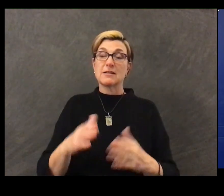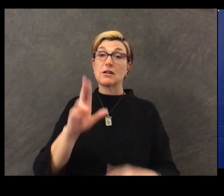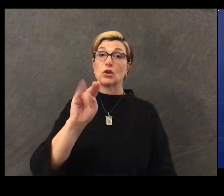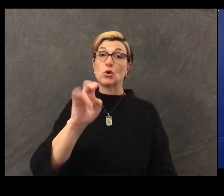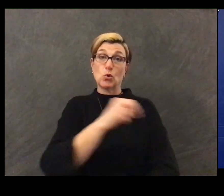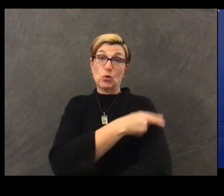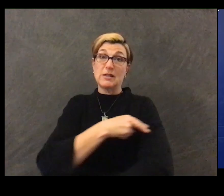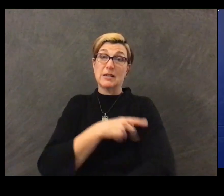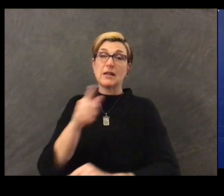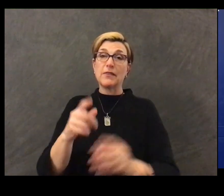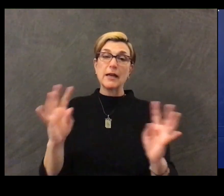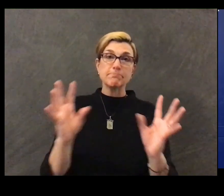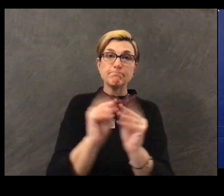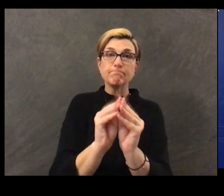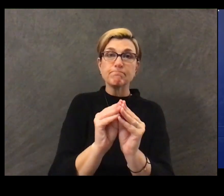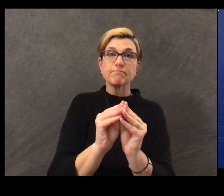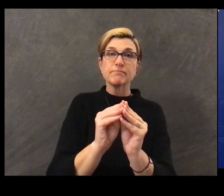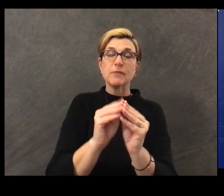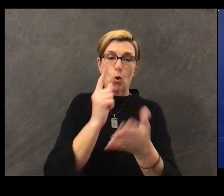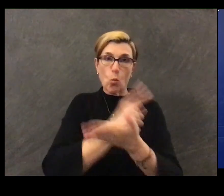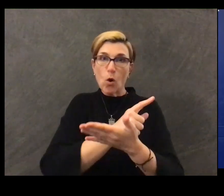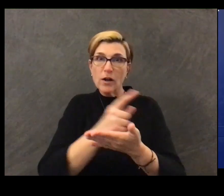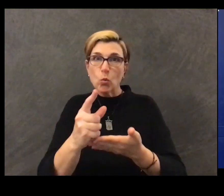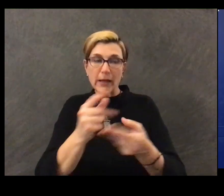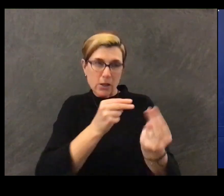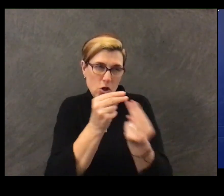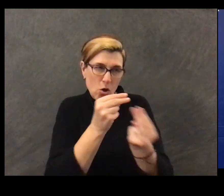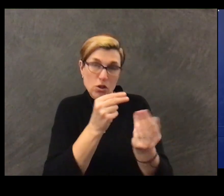contract with GE health care that allowed them to begin to bring in